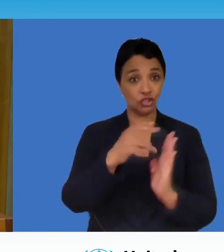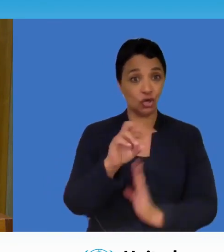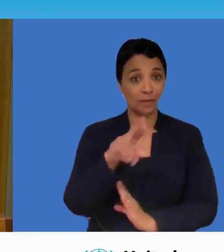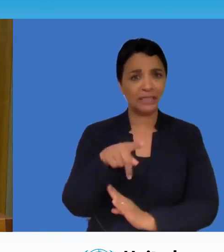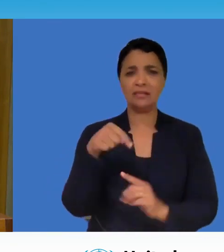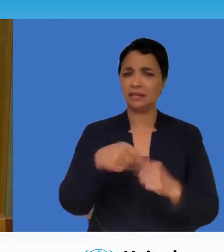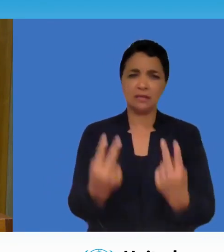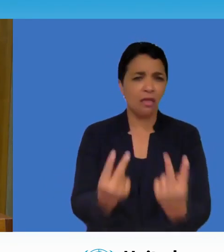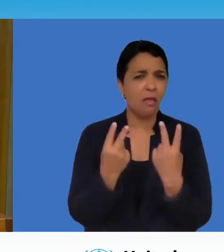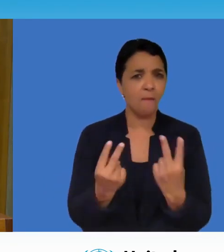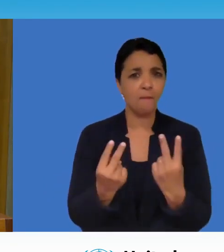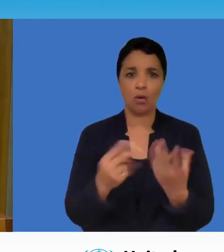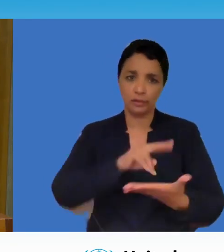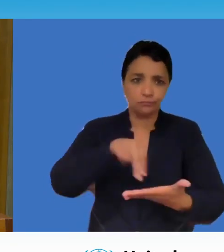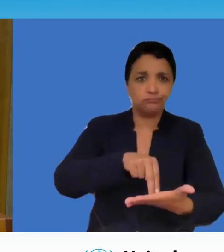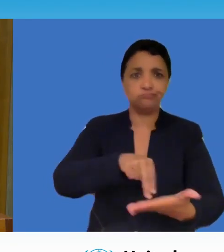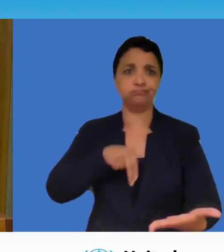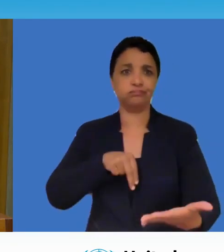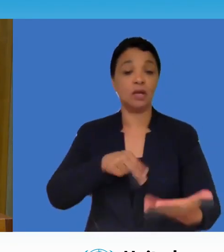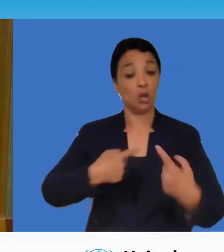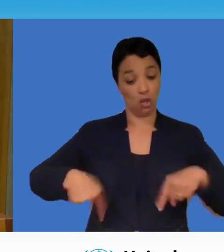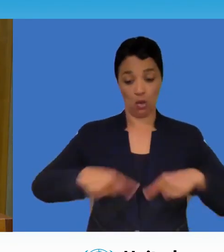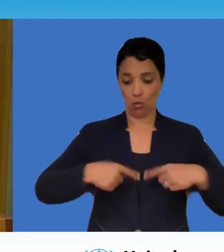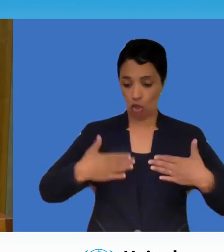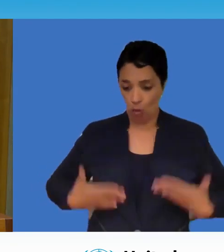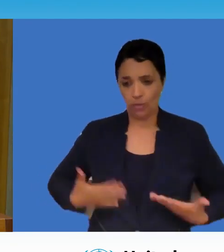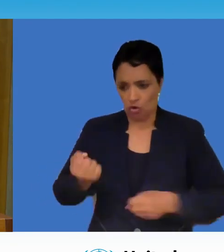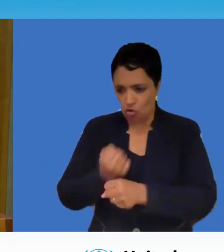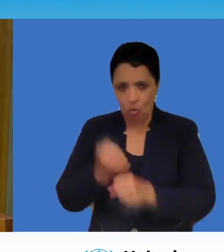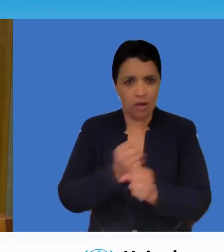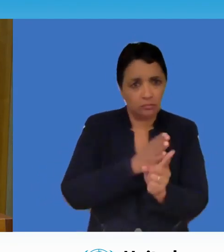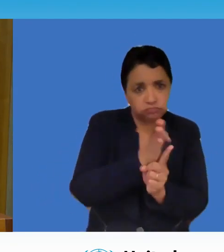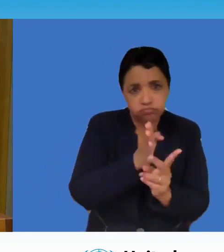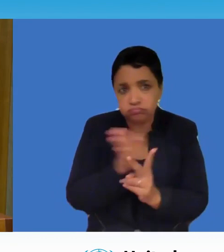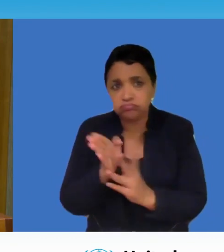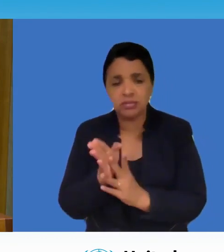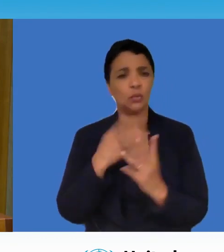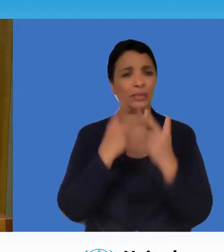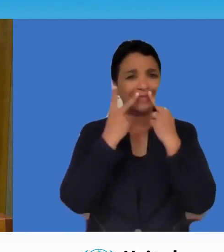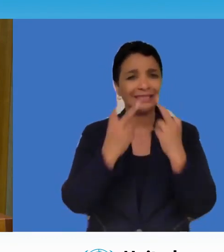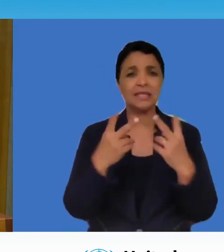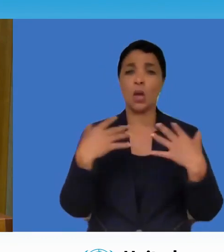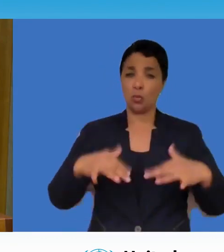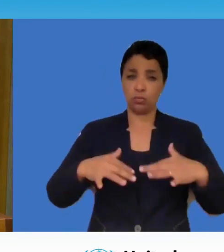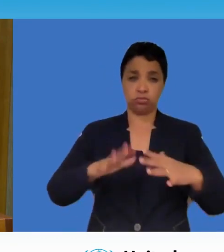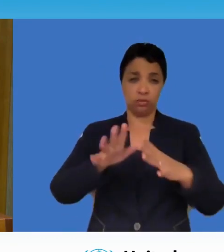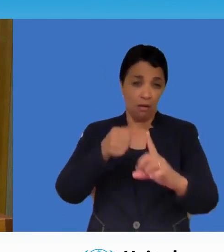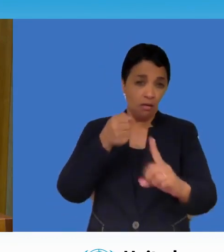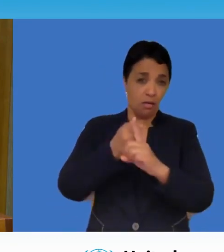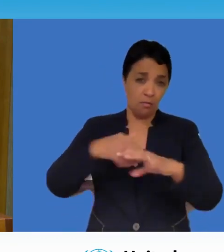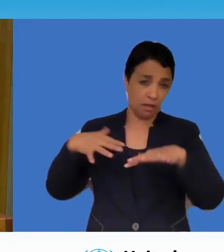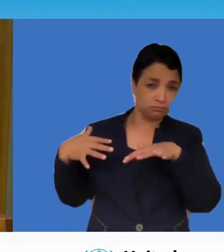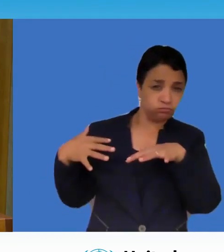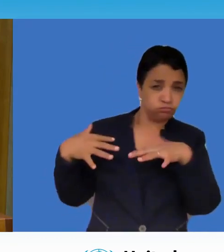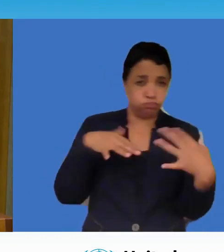with disabilities is an important convention and as humanitarian workers we see the impact of um